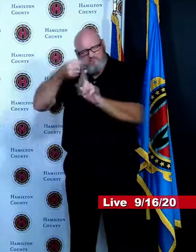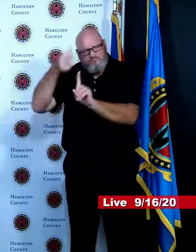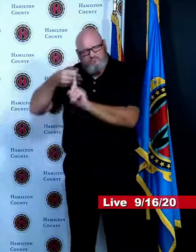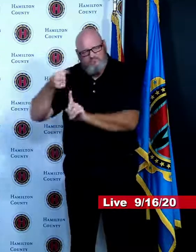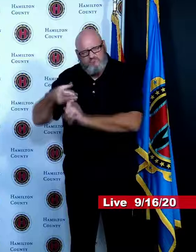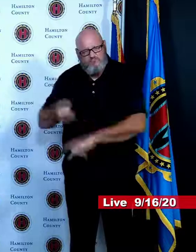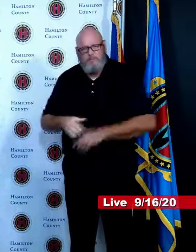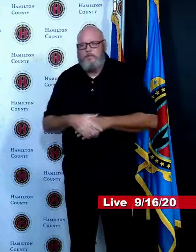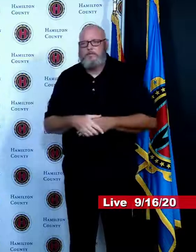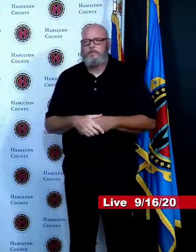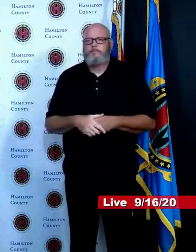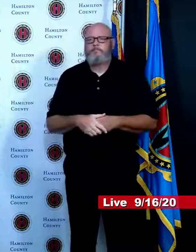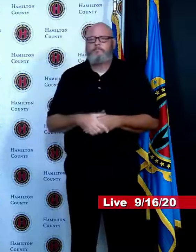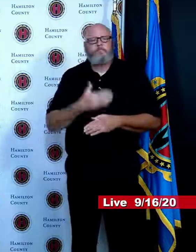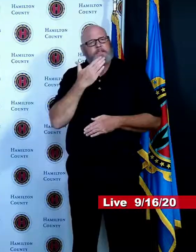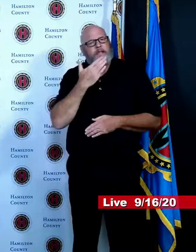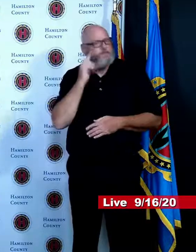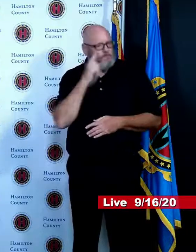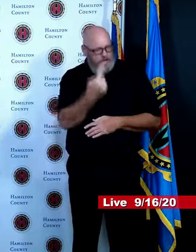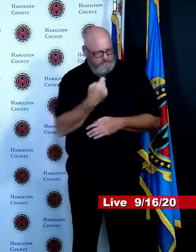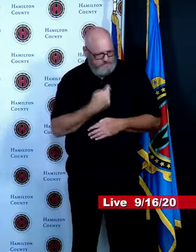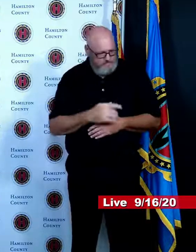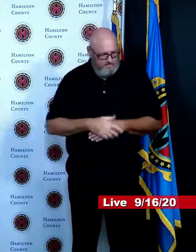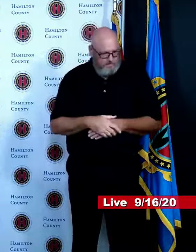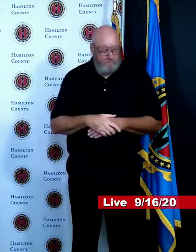at least the Pfizer vaccine that we know